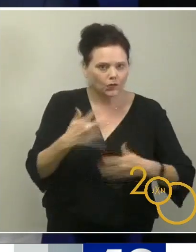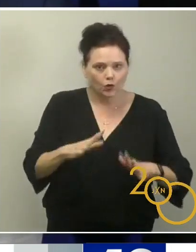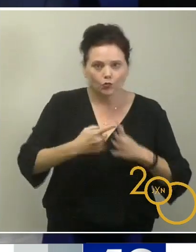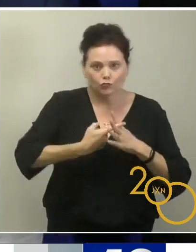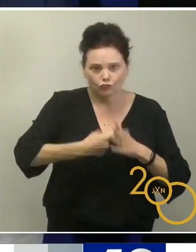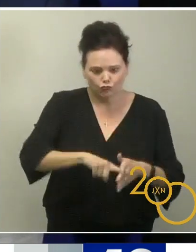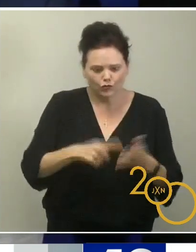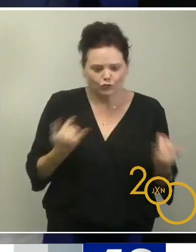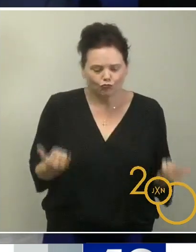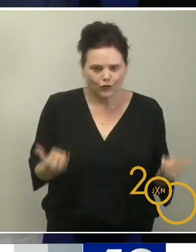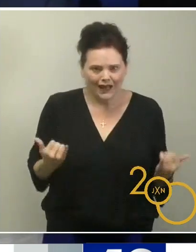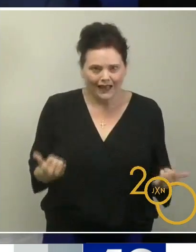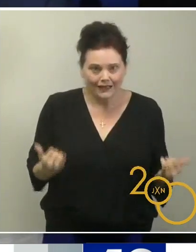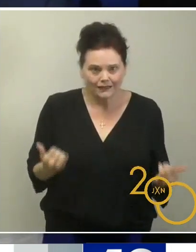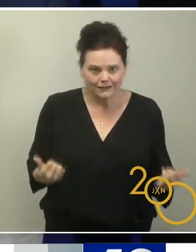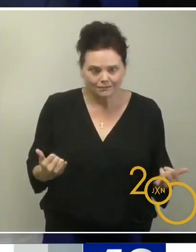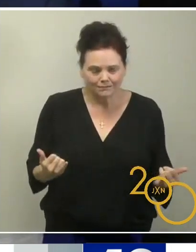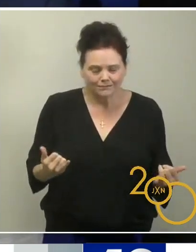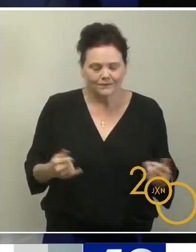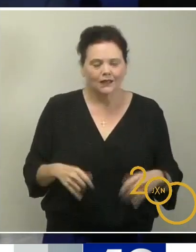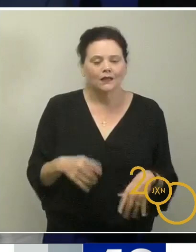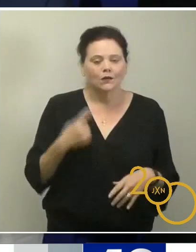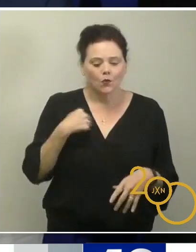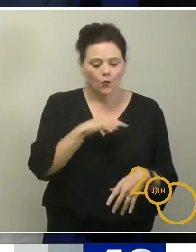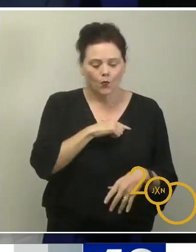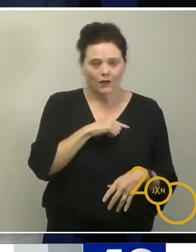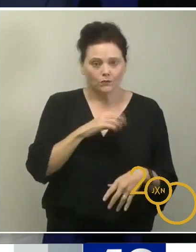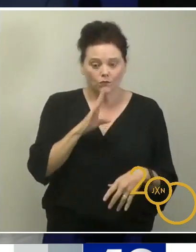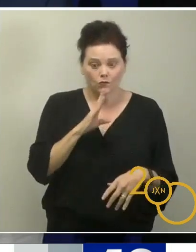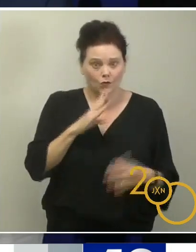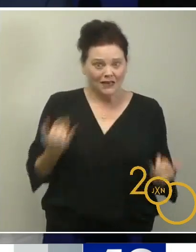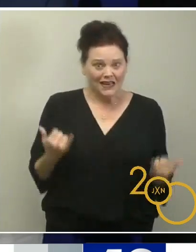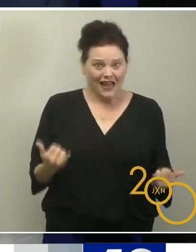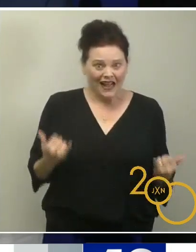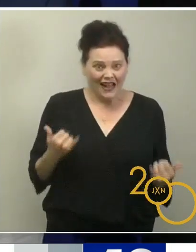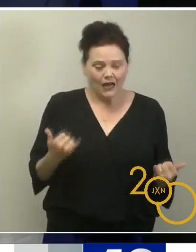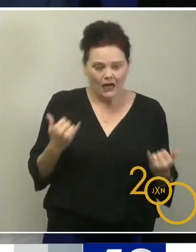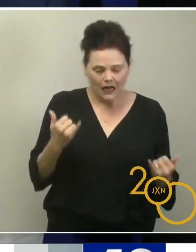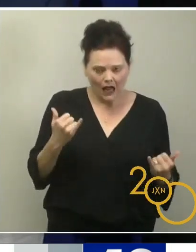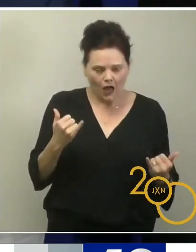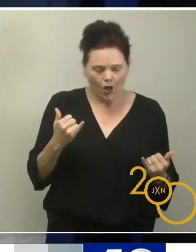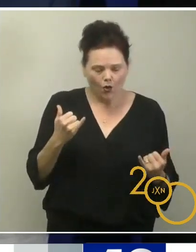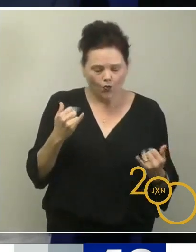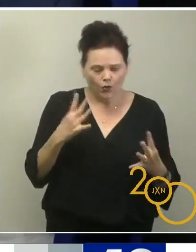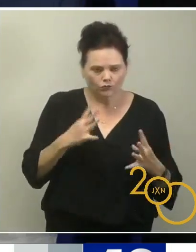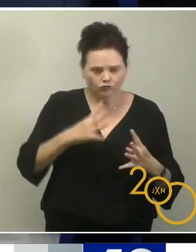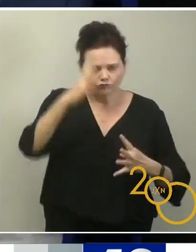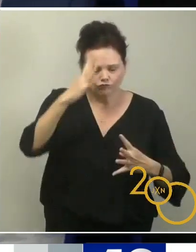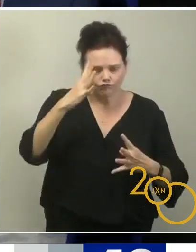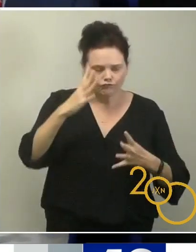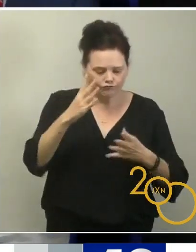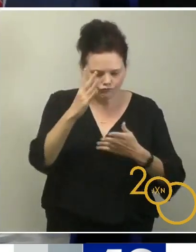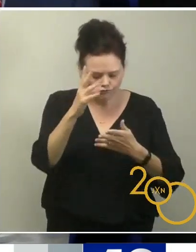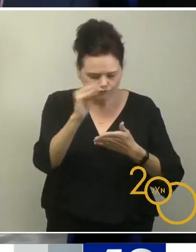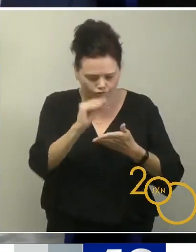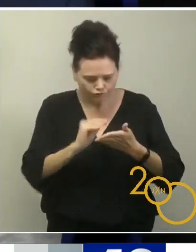FAILURE. UNFORTUNATELY THAT FAILURE APPEARS TO HAVE BEGUN TODAY.